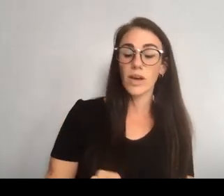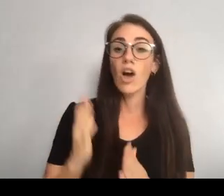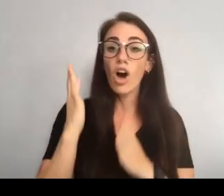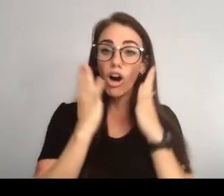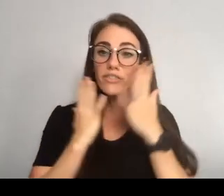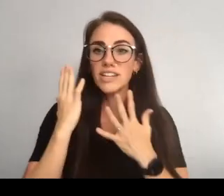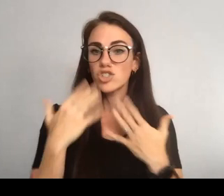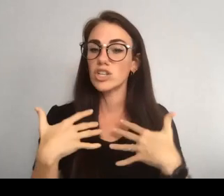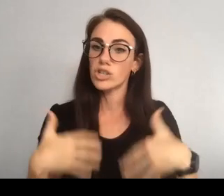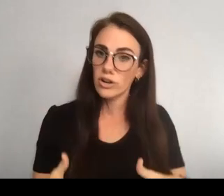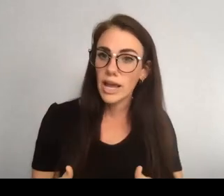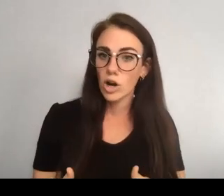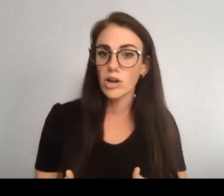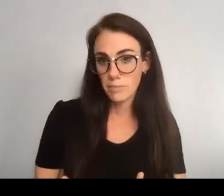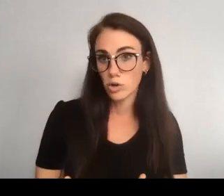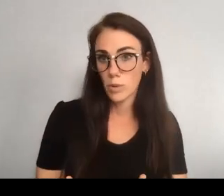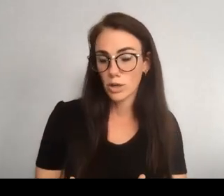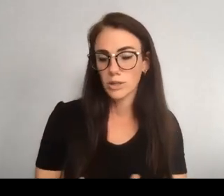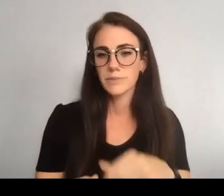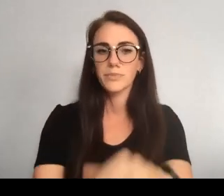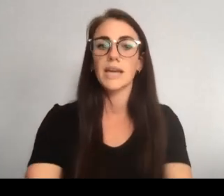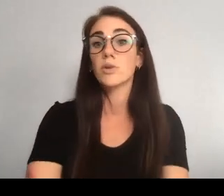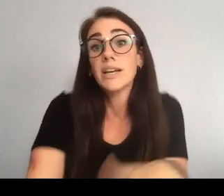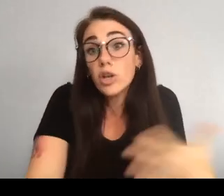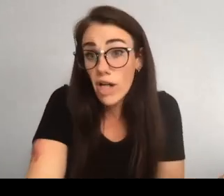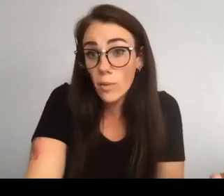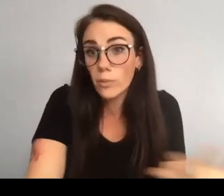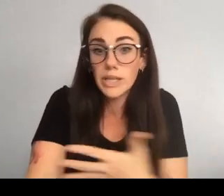Ok all of that is changed in our non manual markers. Ok, so that's our flour and we need